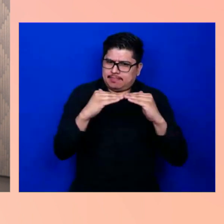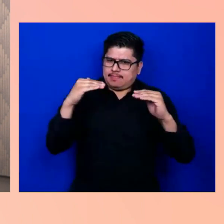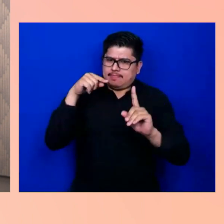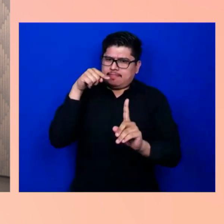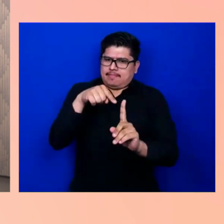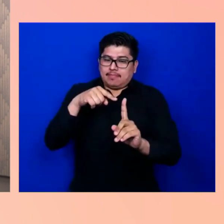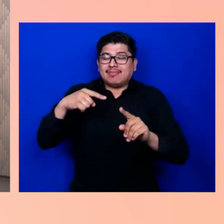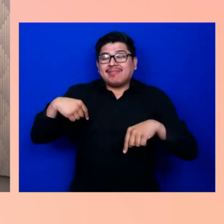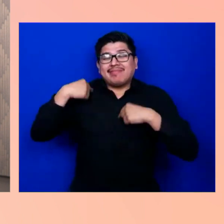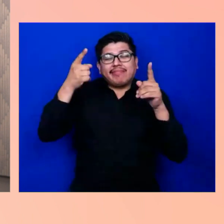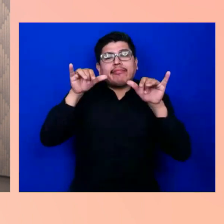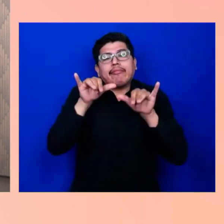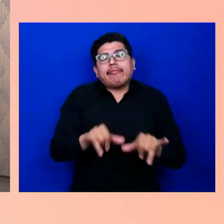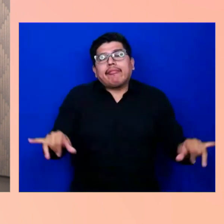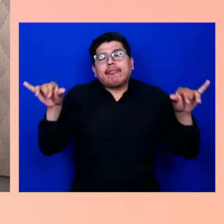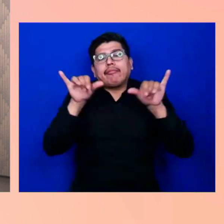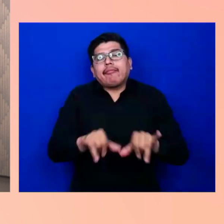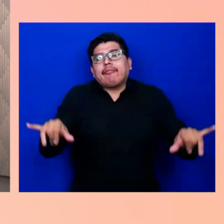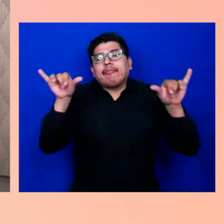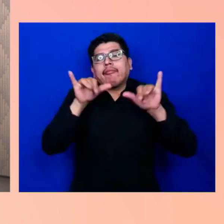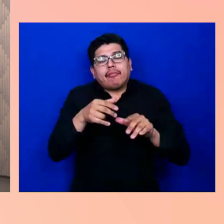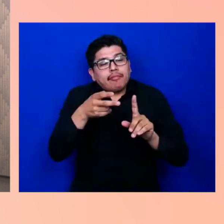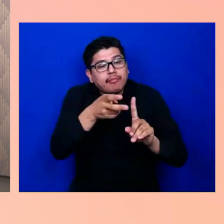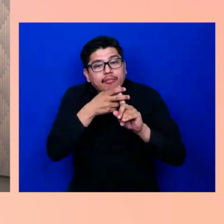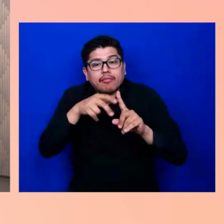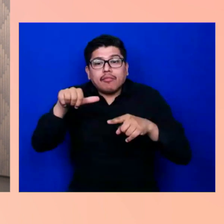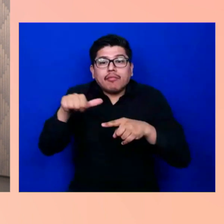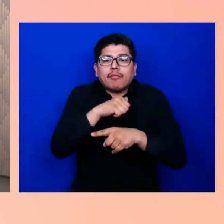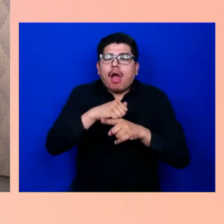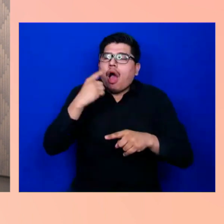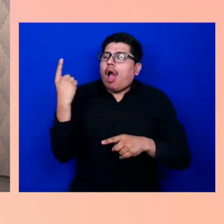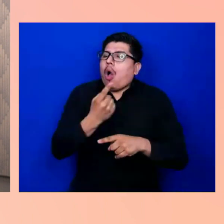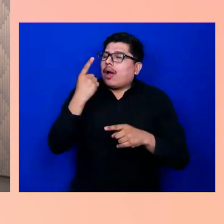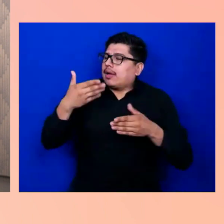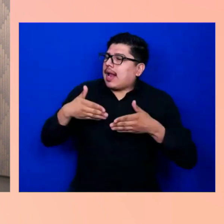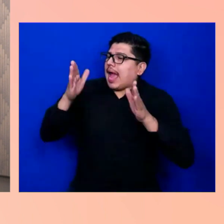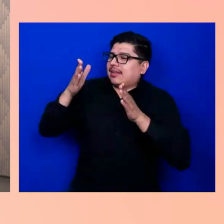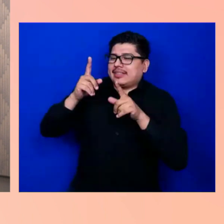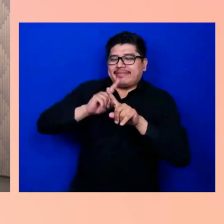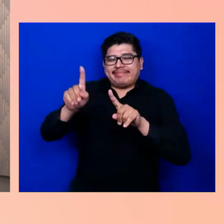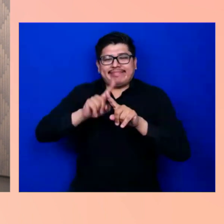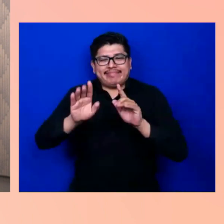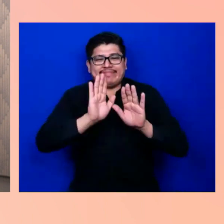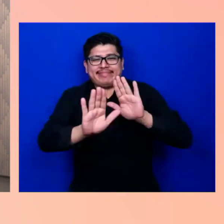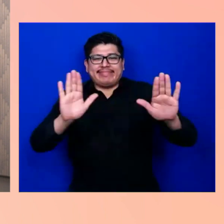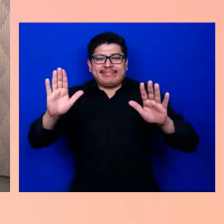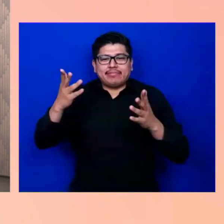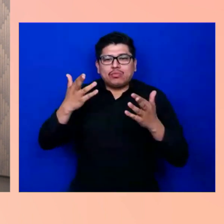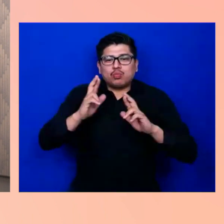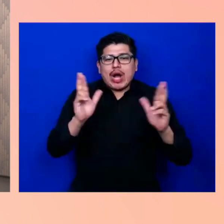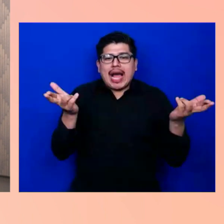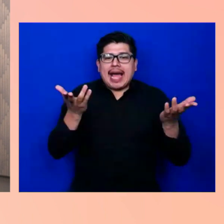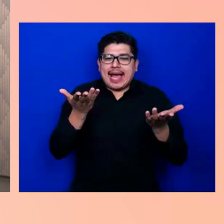don't always allow individuals who are neurodiverse to demonstrate their strengths and qualifications.